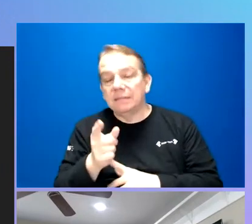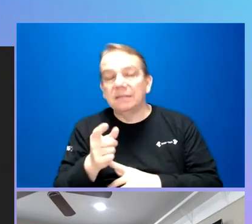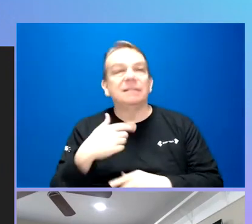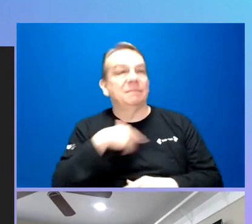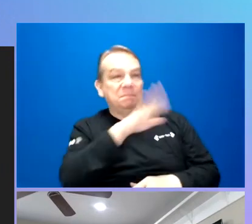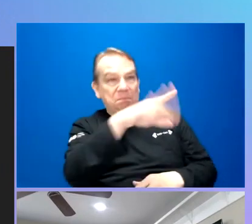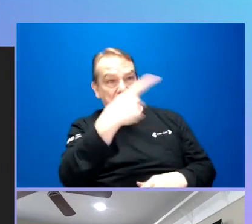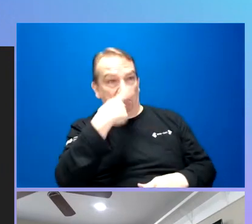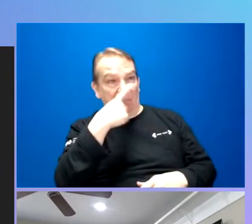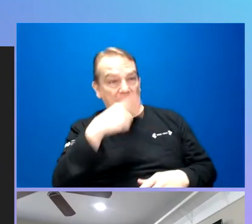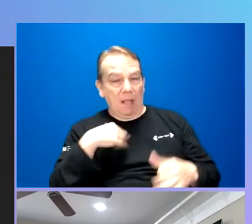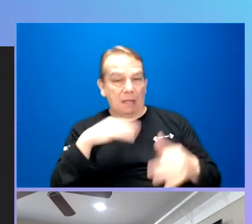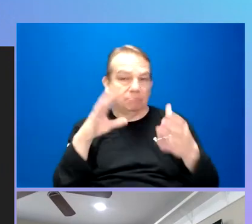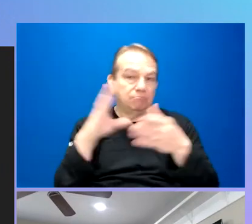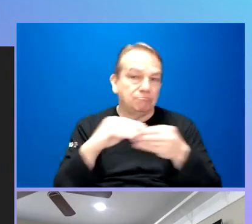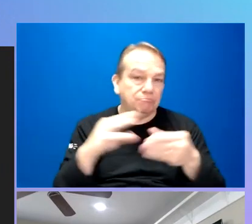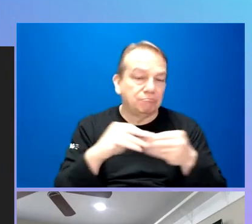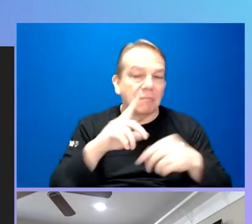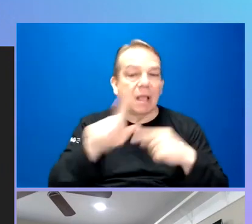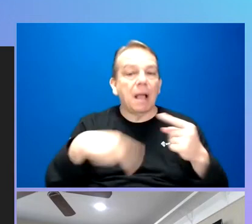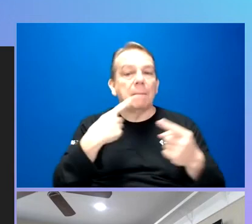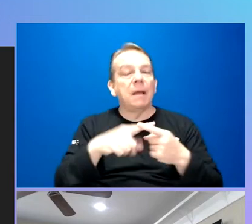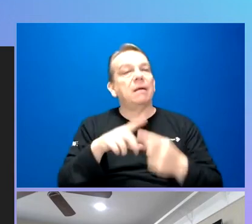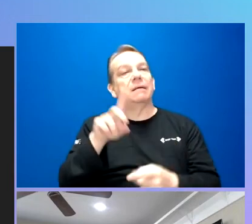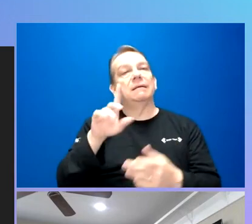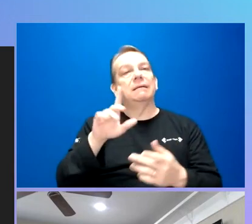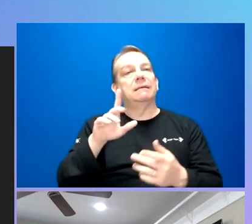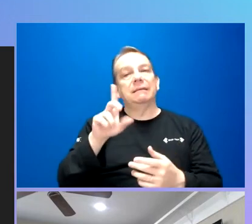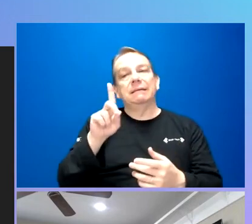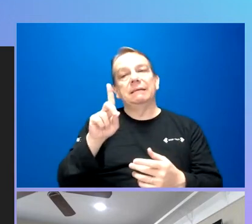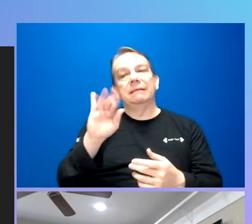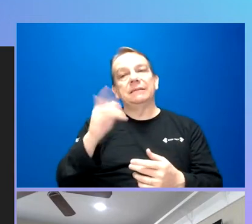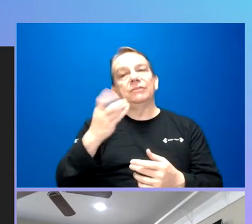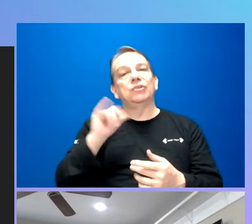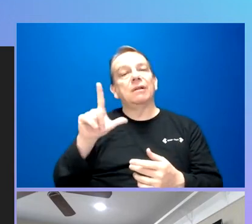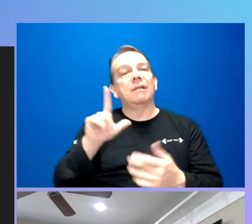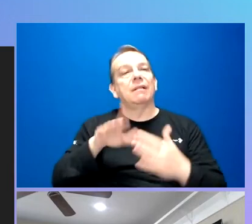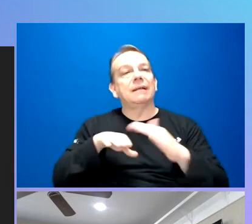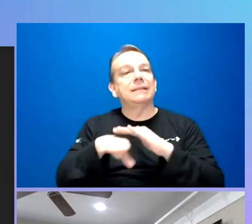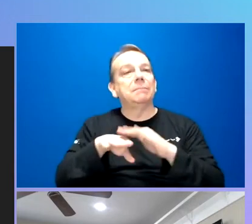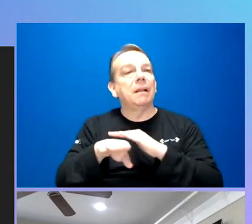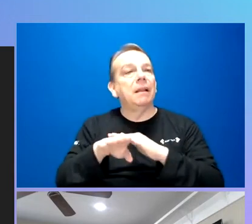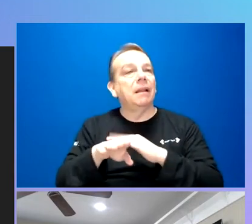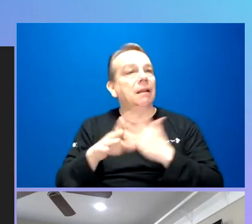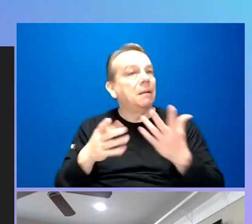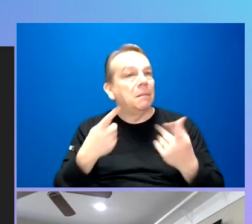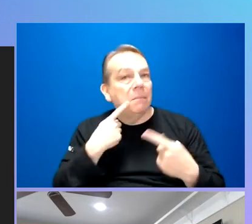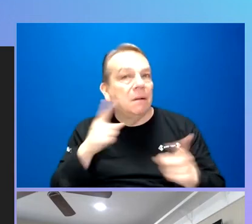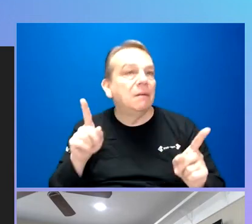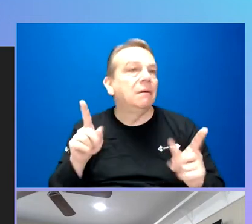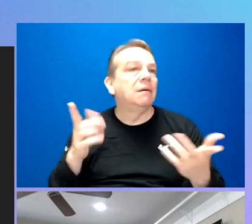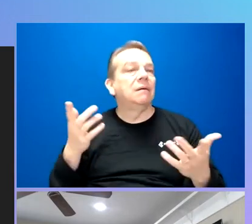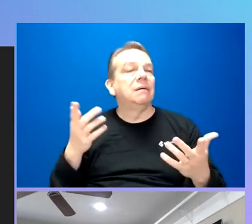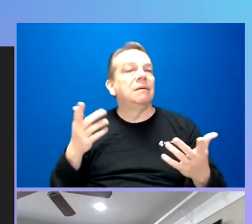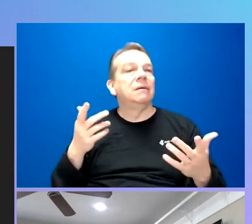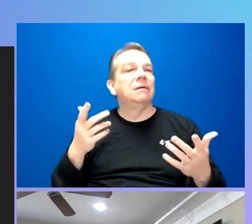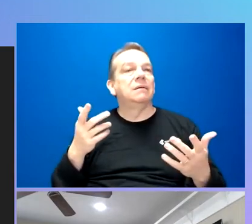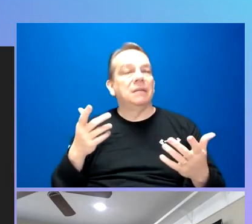update on what we're doing for digital accessibility or to give a brief update on what we're doing for disability inclusion.